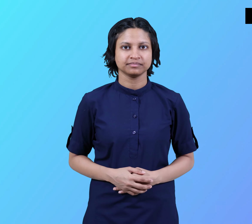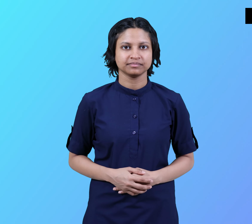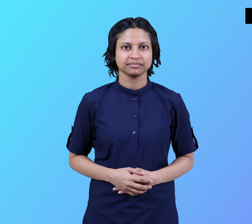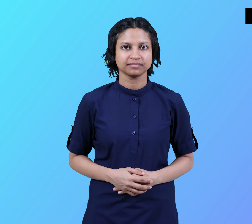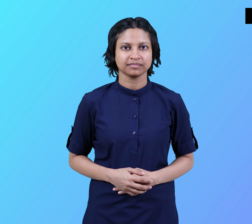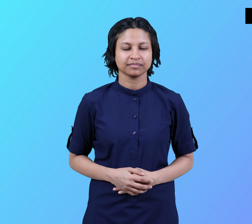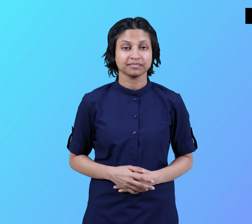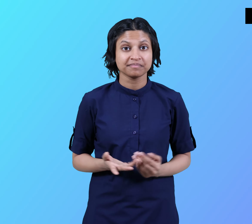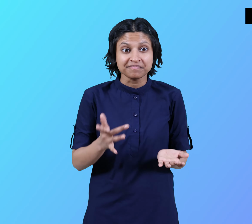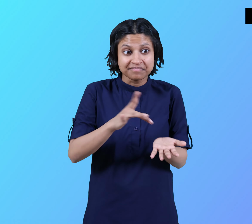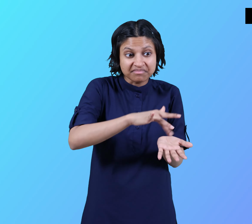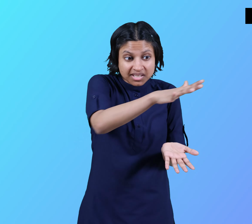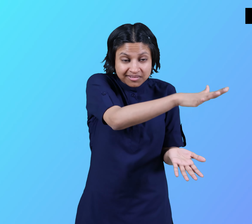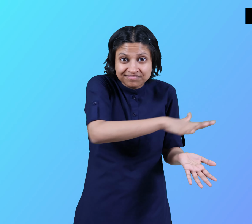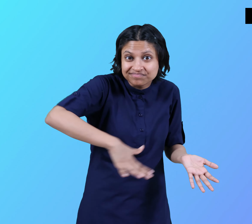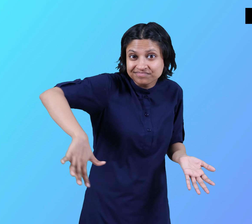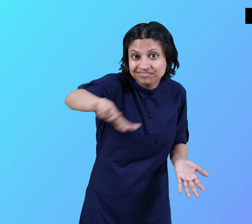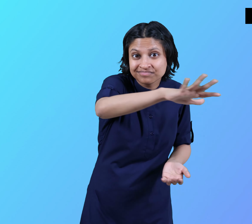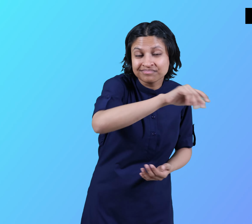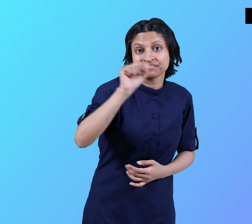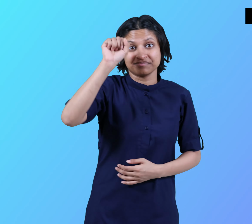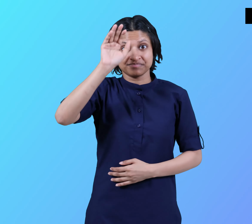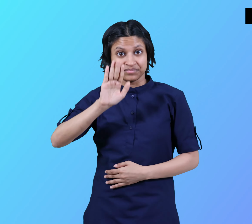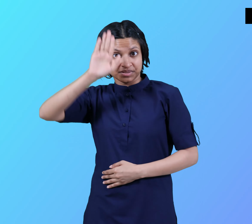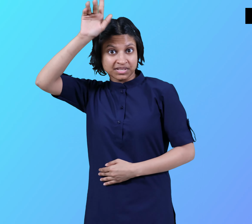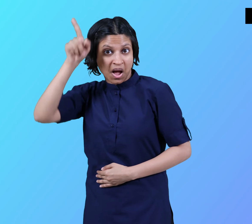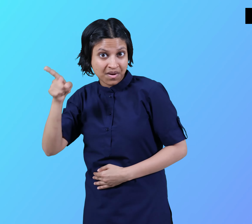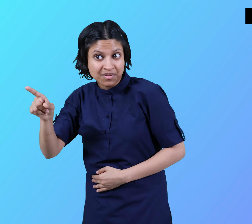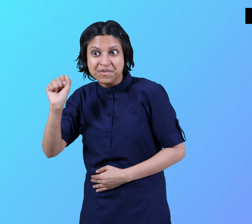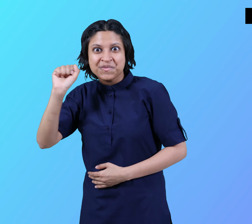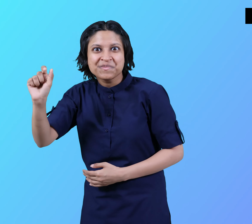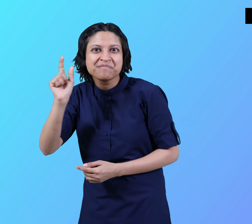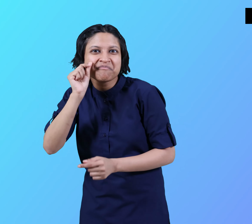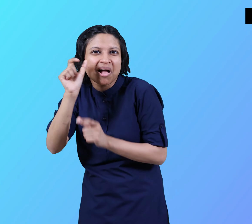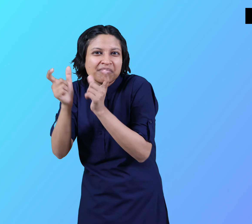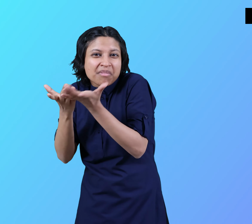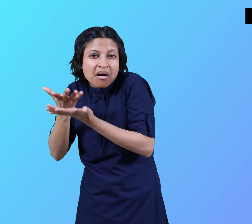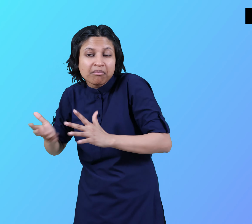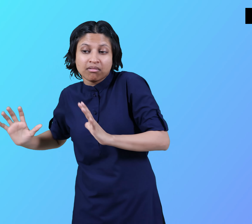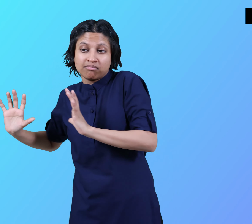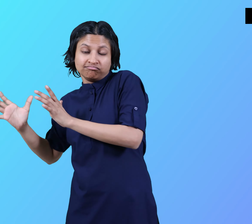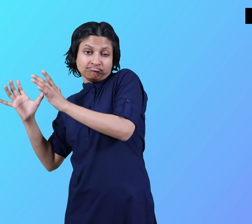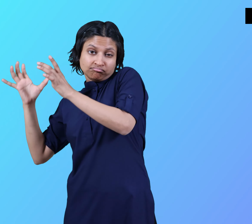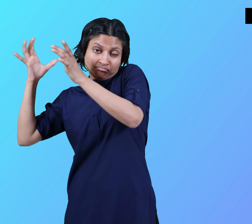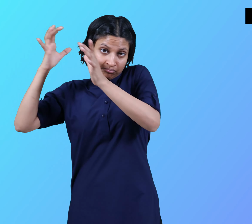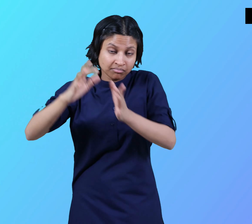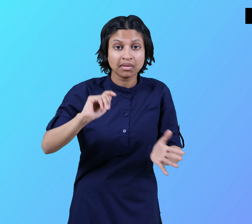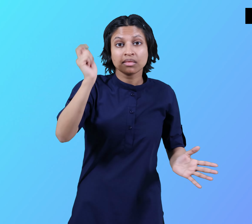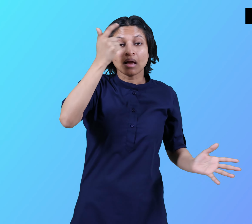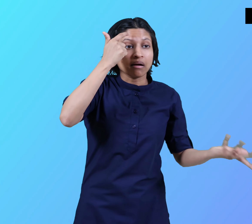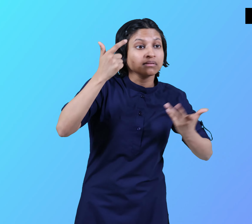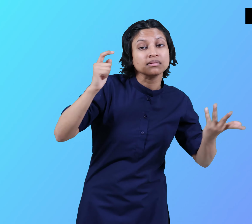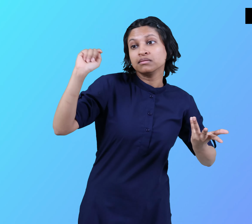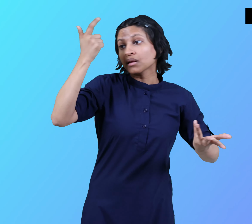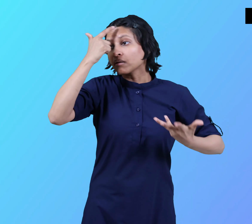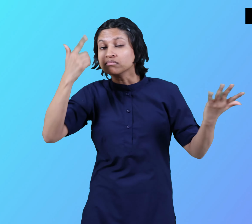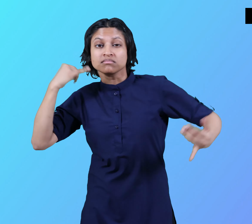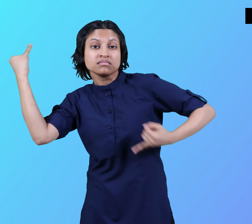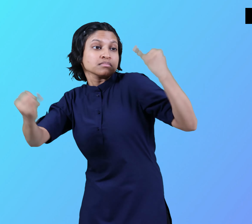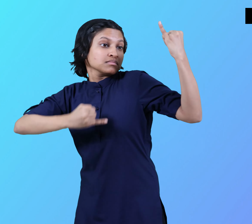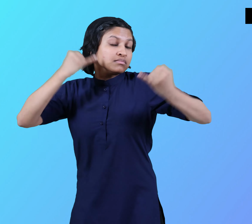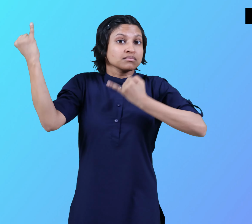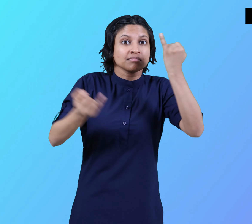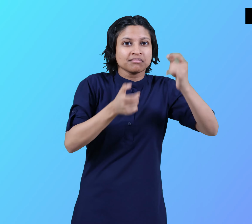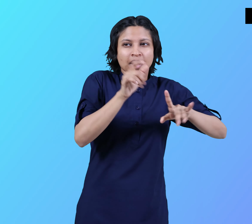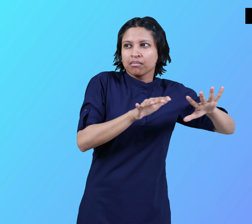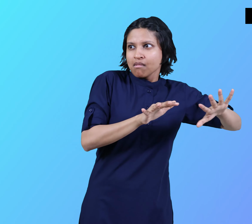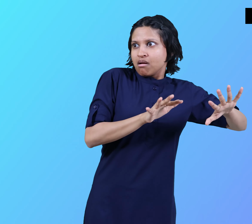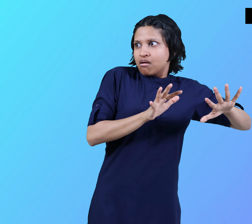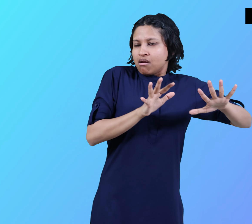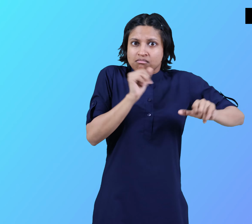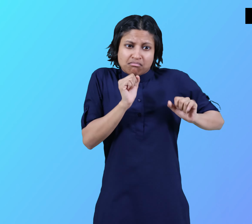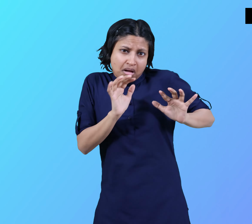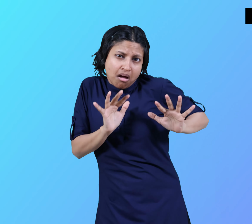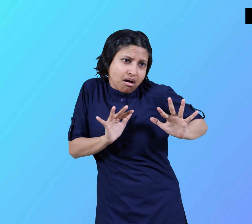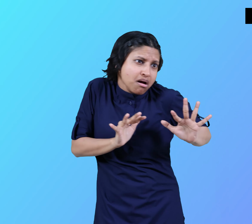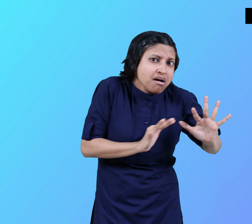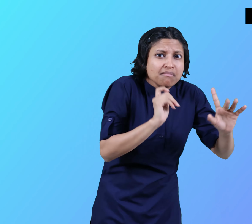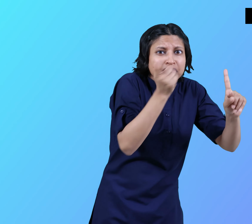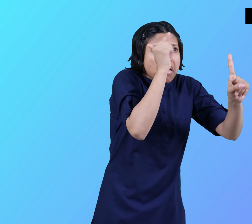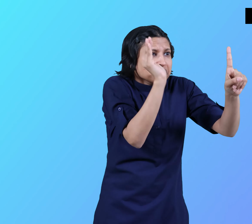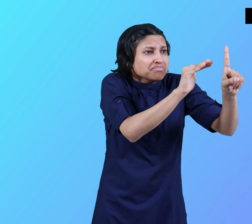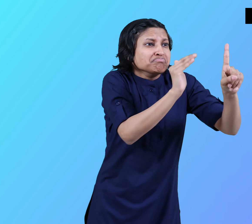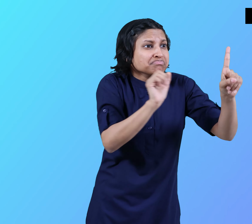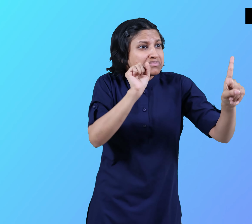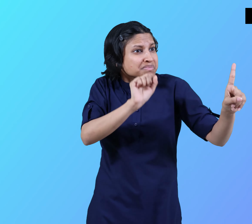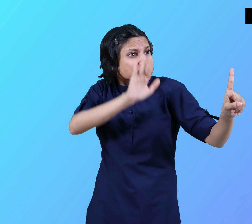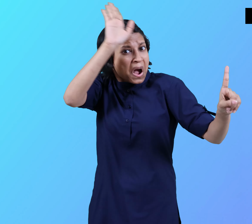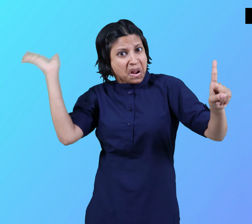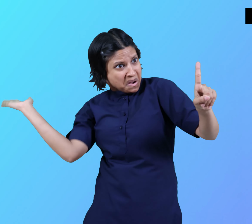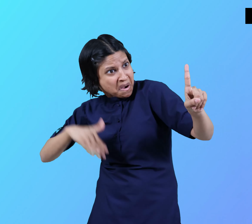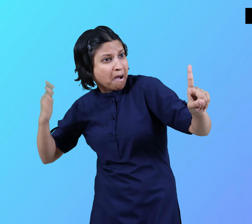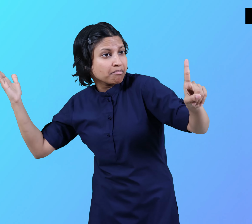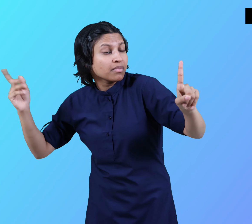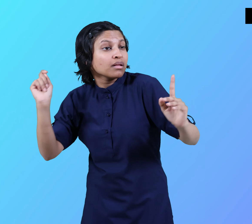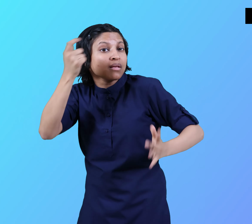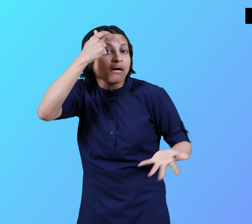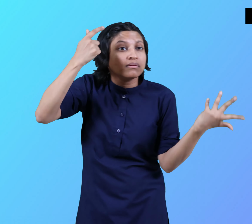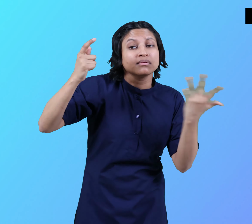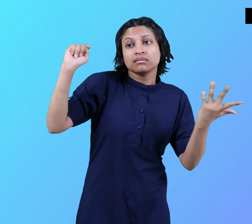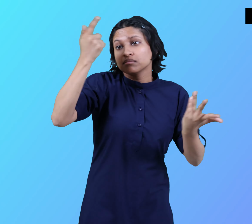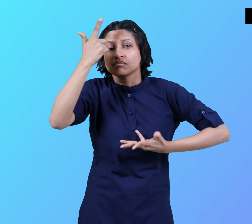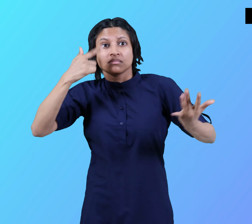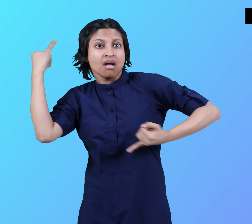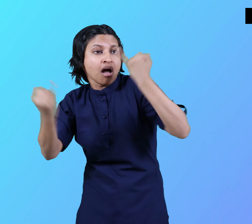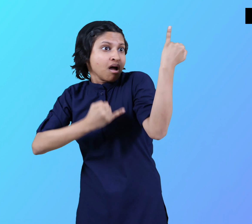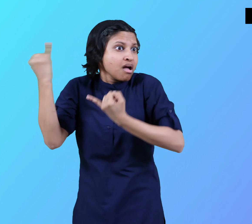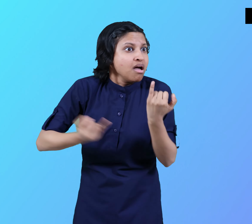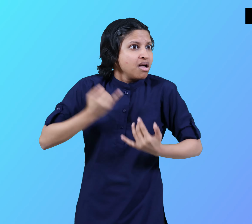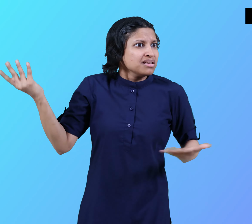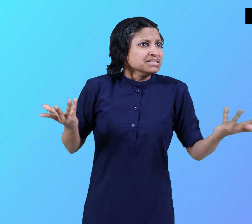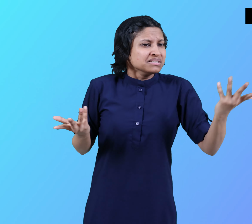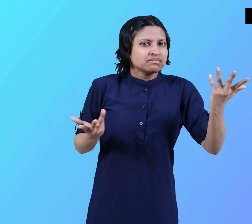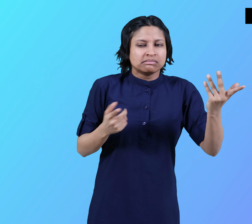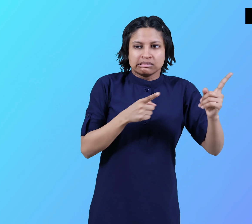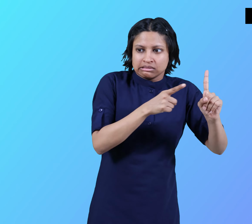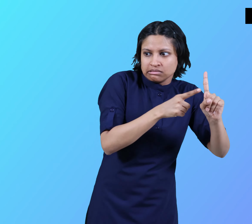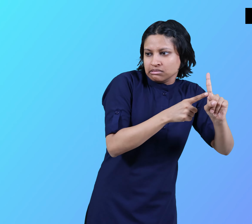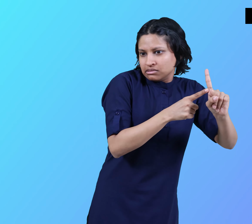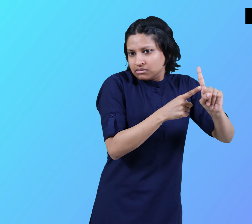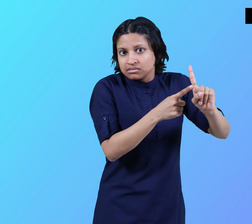Saul and his men went to look for David, but the people warned him. They told David that Saul was looking for him.